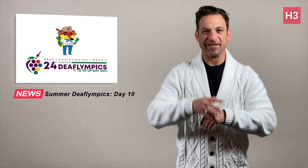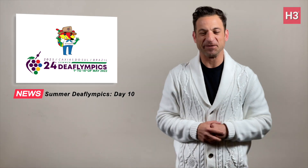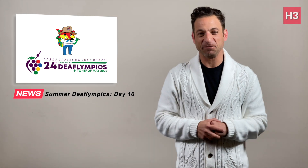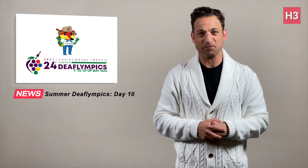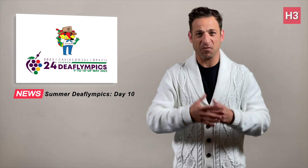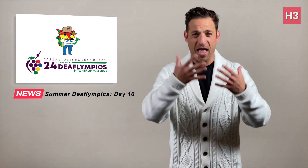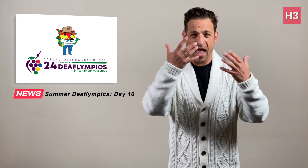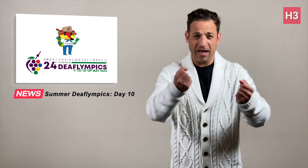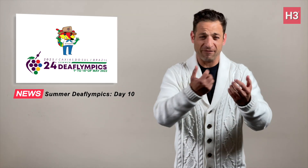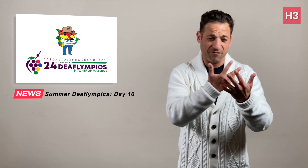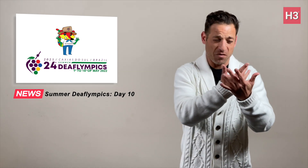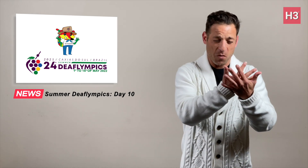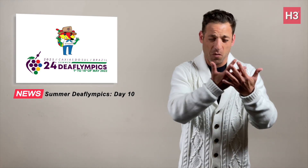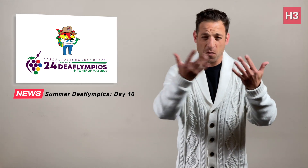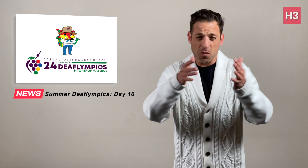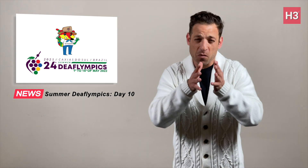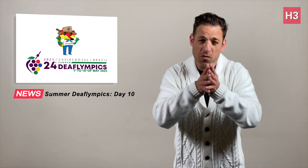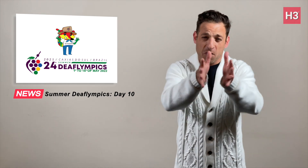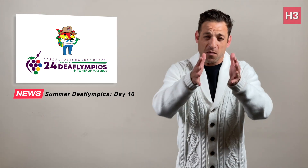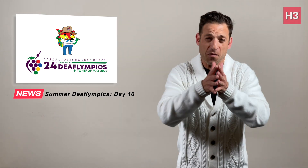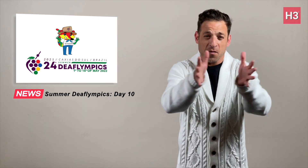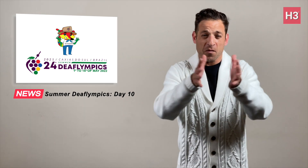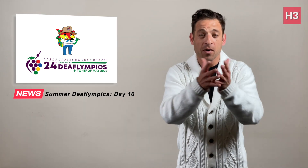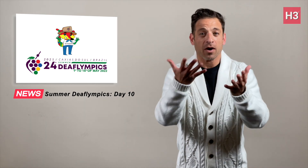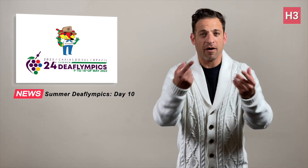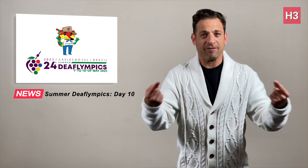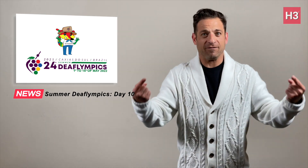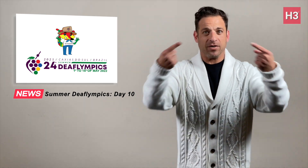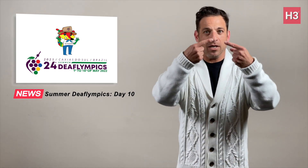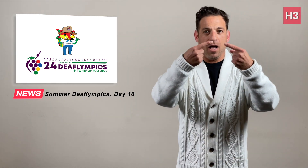We have a lot of news for the final day